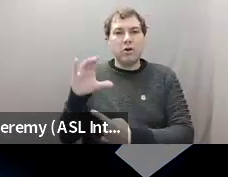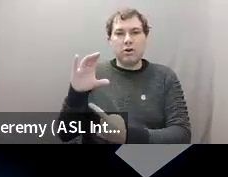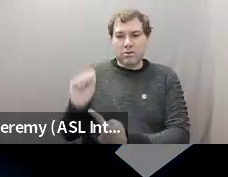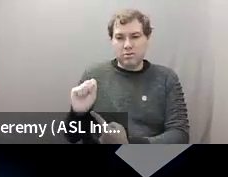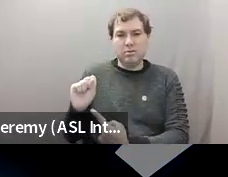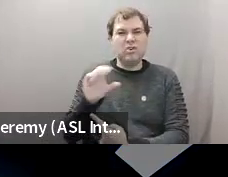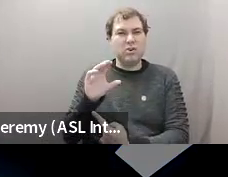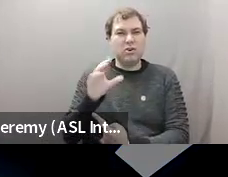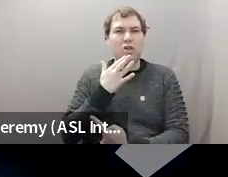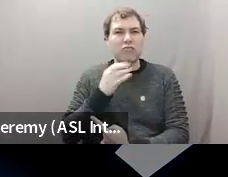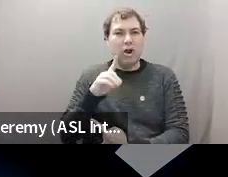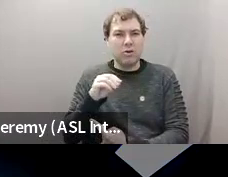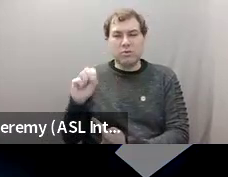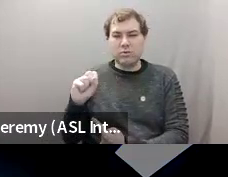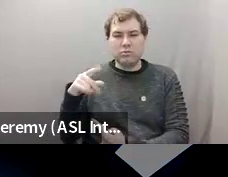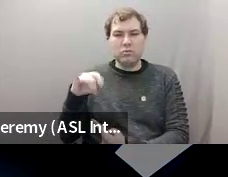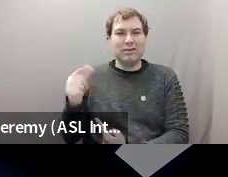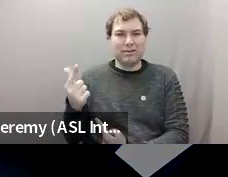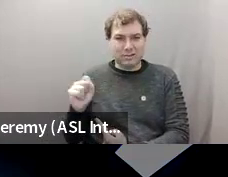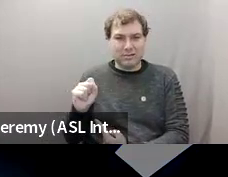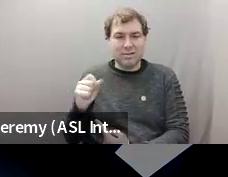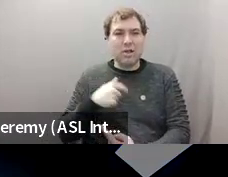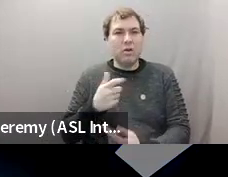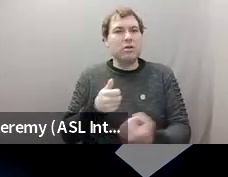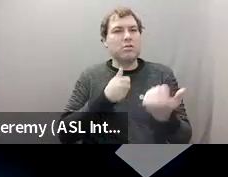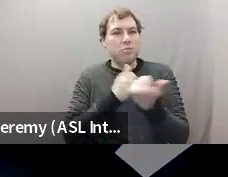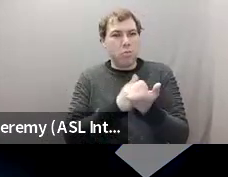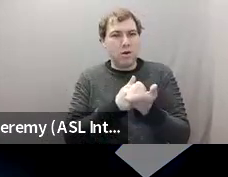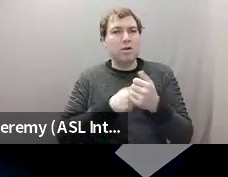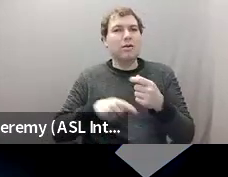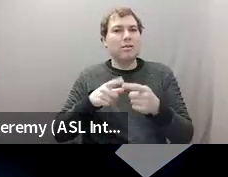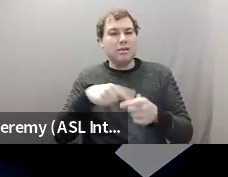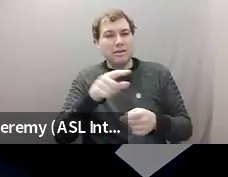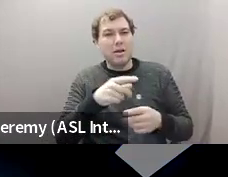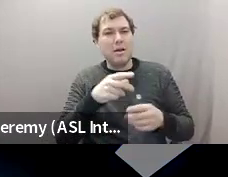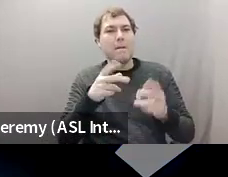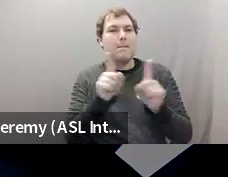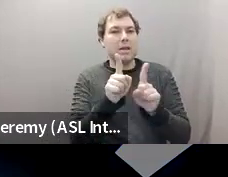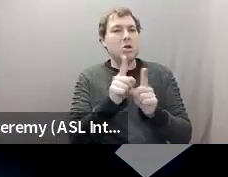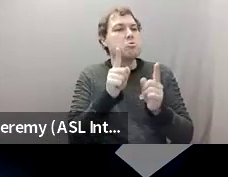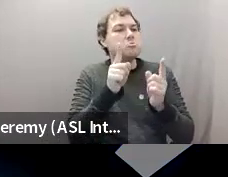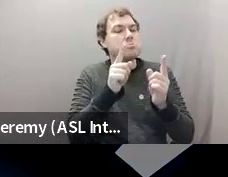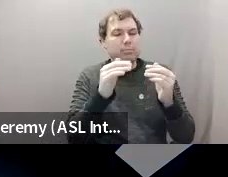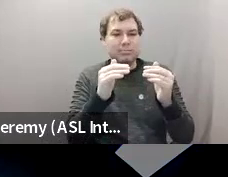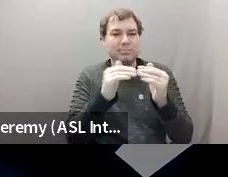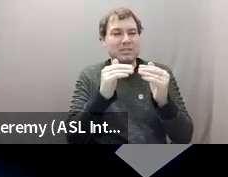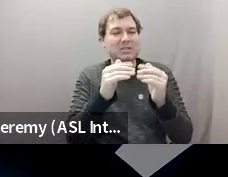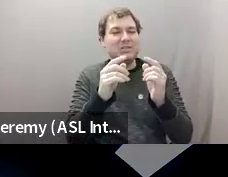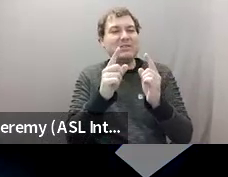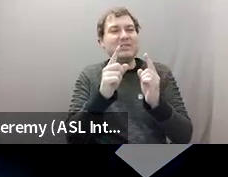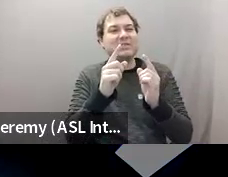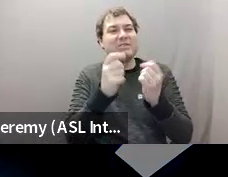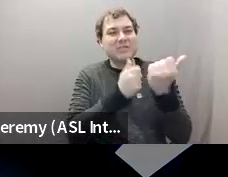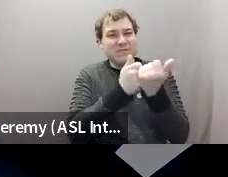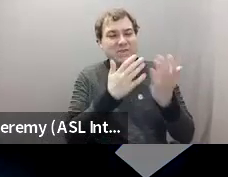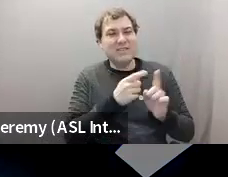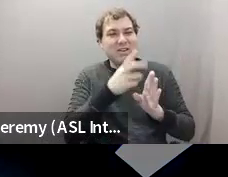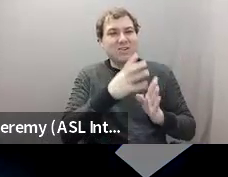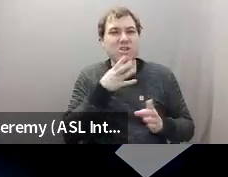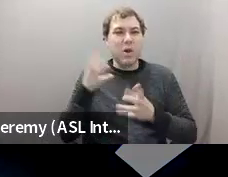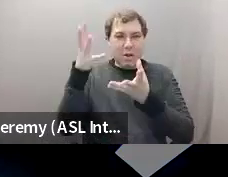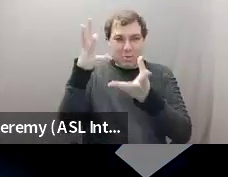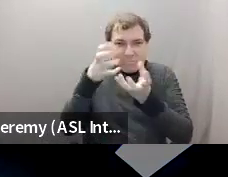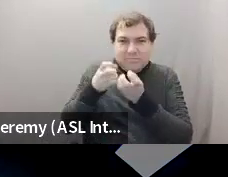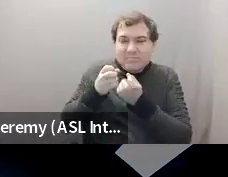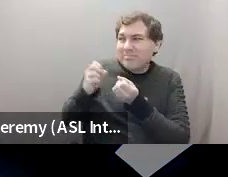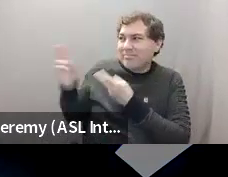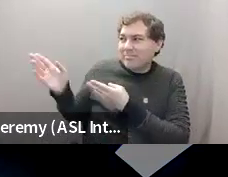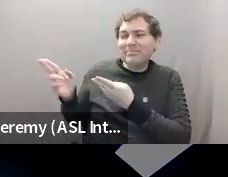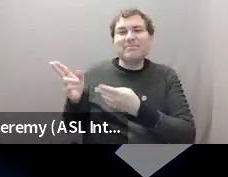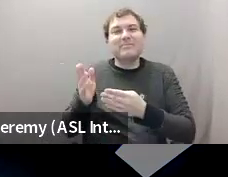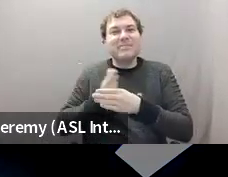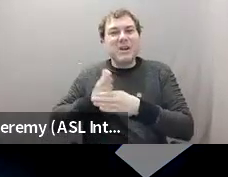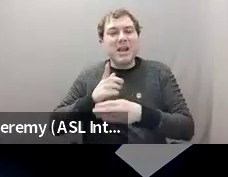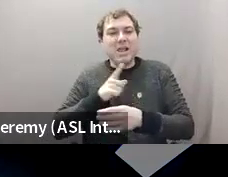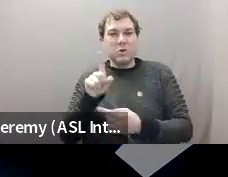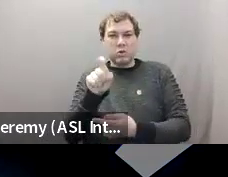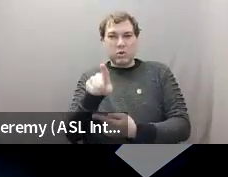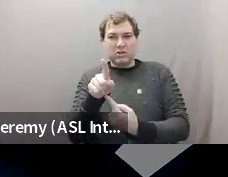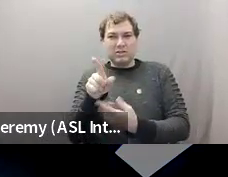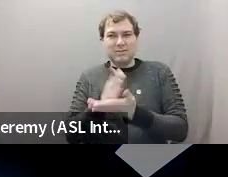Maria Cordova: and I support our peer support specialists. We have 2 of them. So I'll be sharing all this information with them. But just part of the question that you asked is,